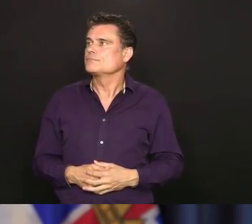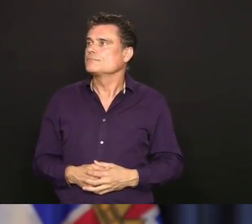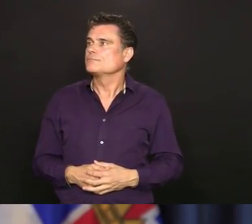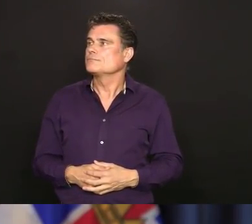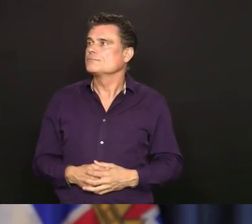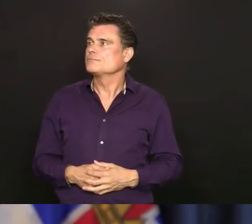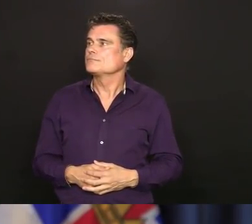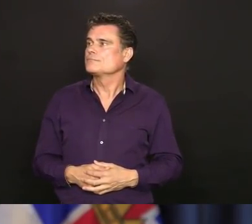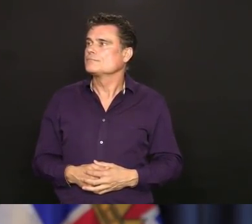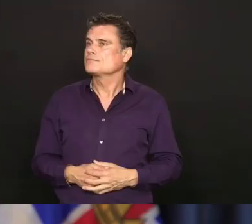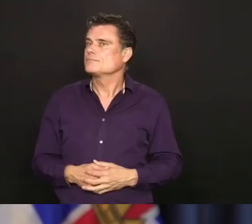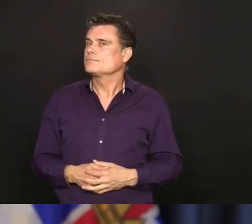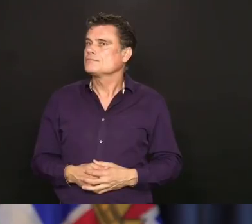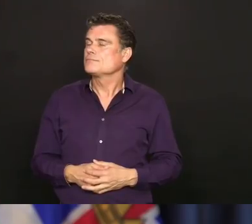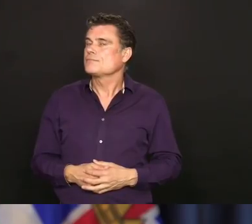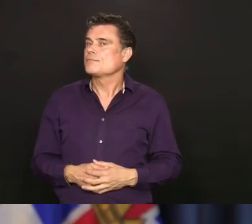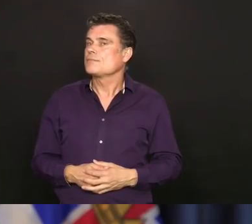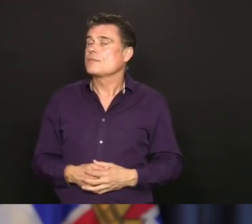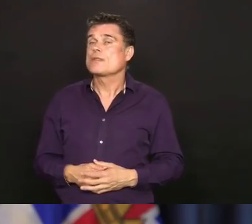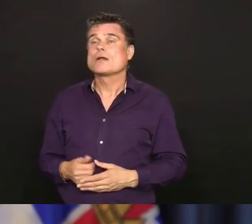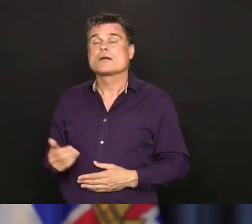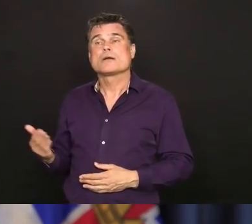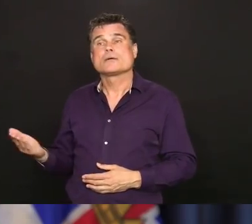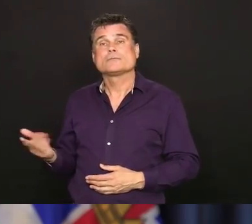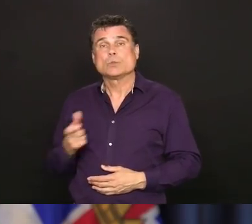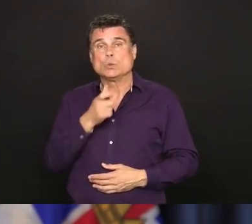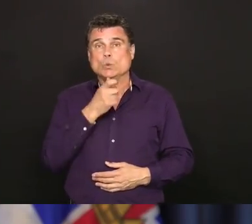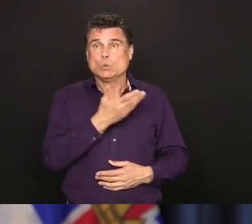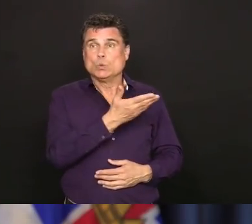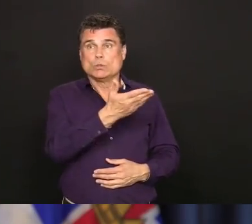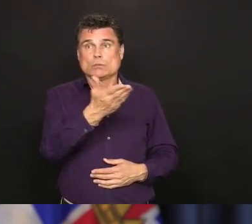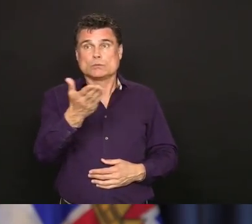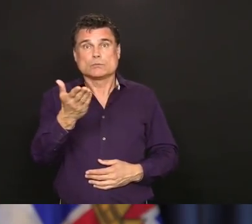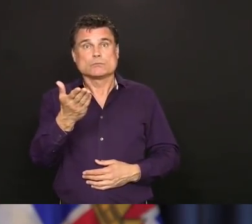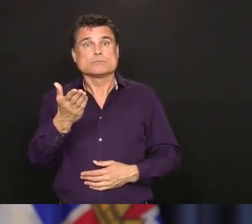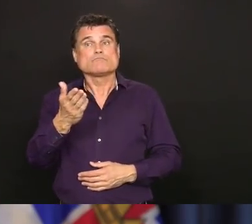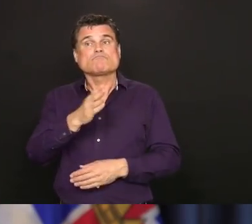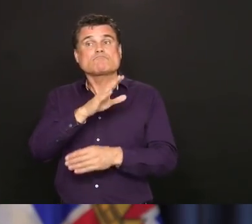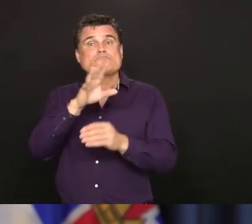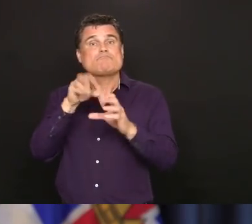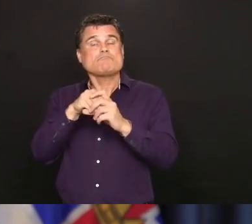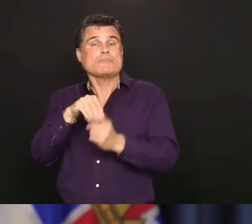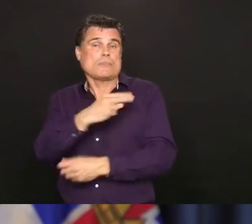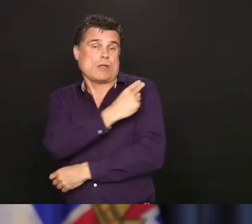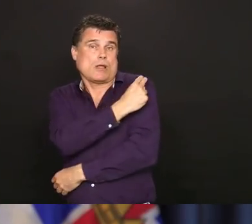join Dr Henry in passing on our condolences to the family of the person who